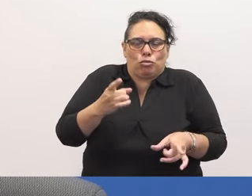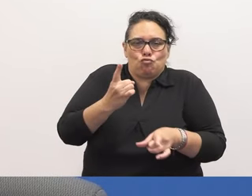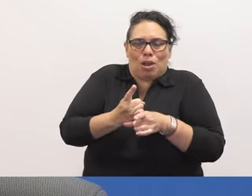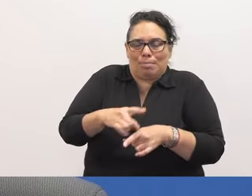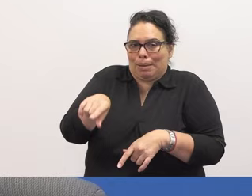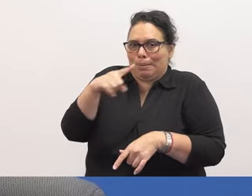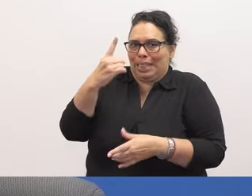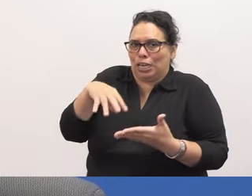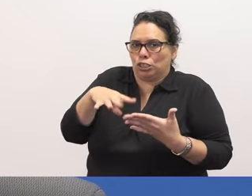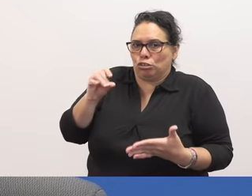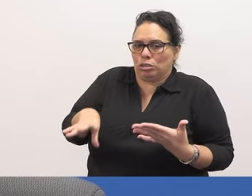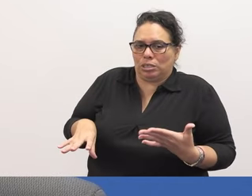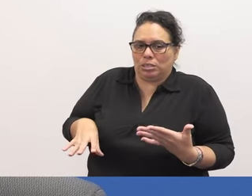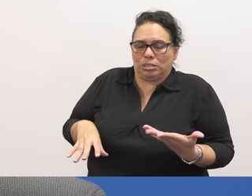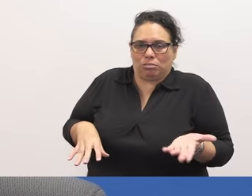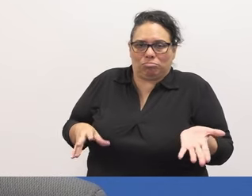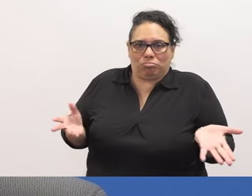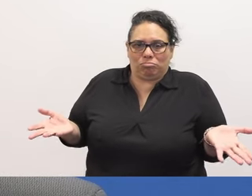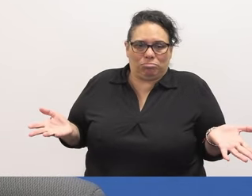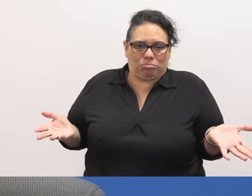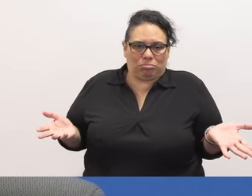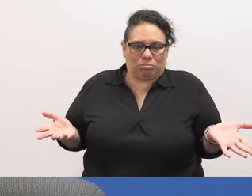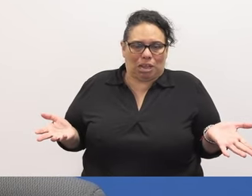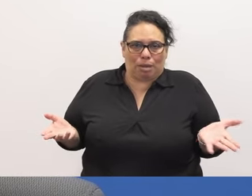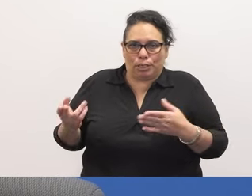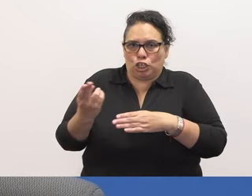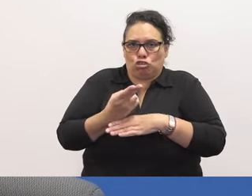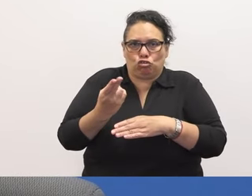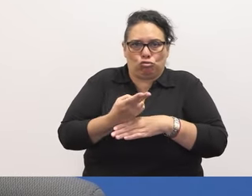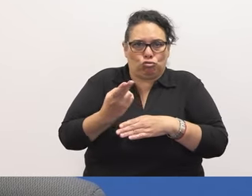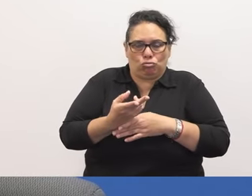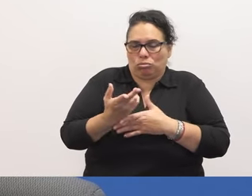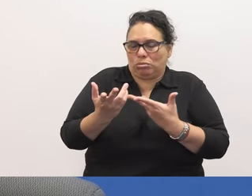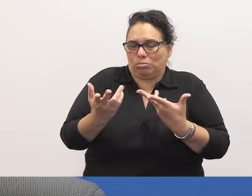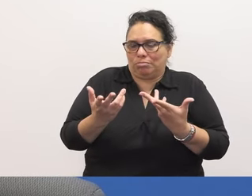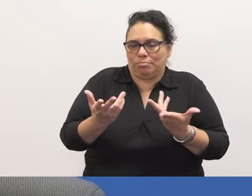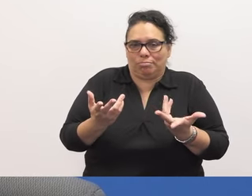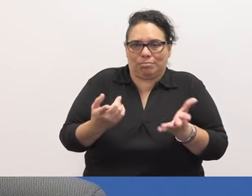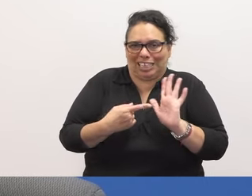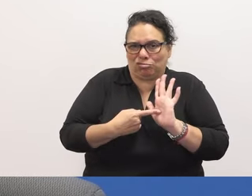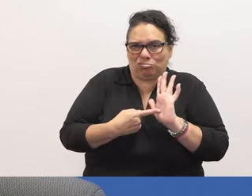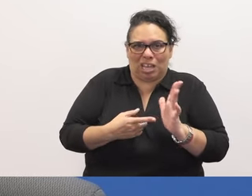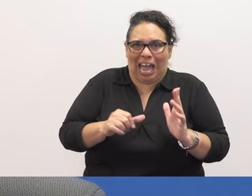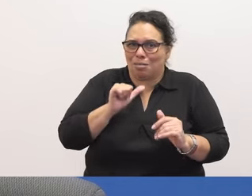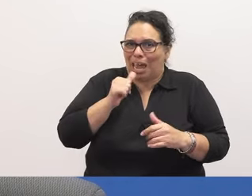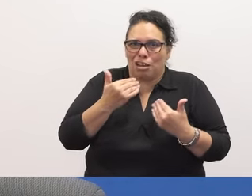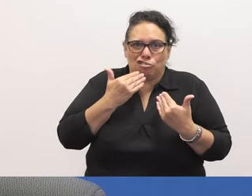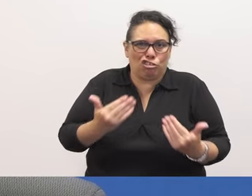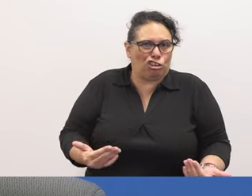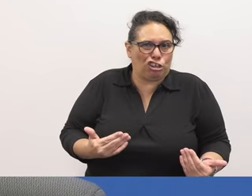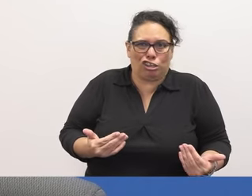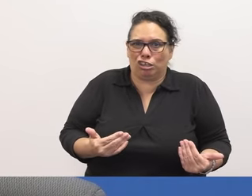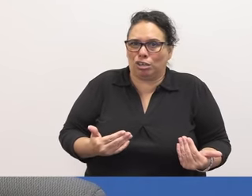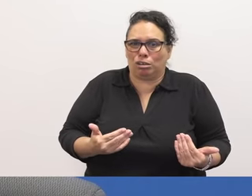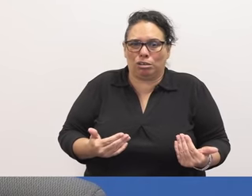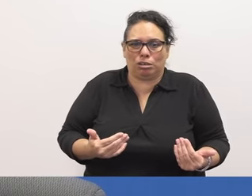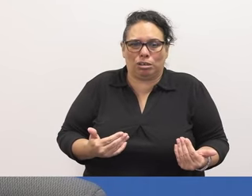But you know, and I'm gonna use it illustratively, Mr. Miller. I'm not good with all, with tides raise all boats